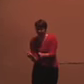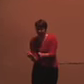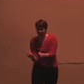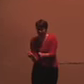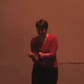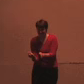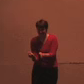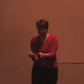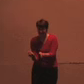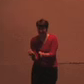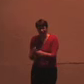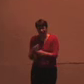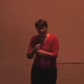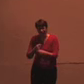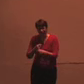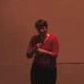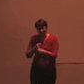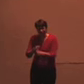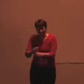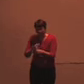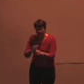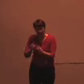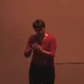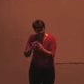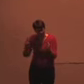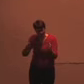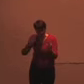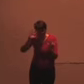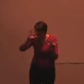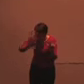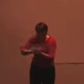of a positively confusing situation of inside and outside.